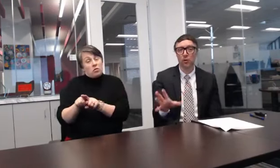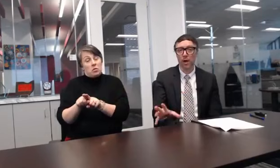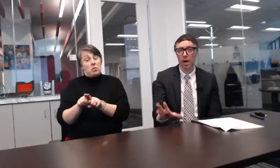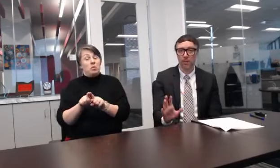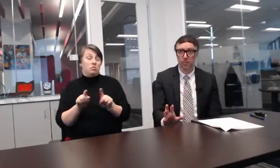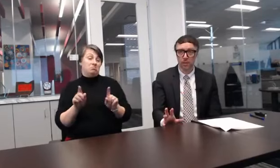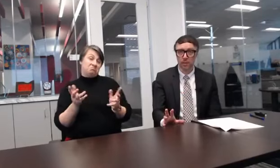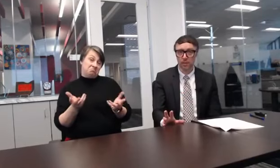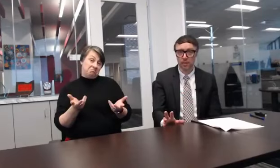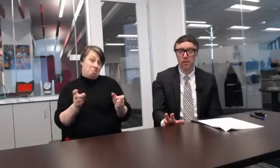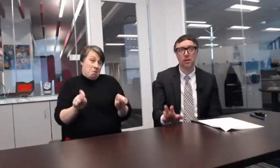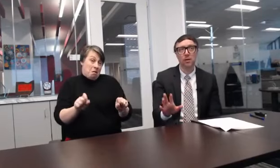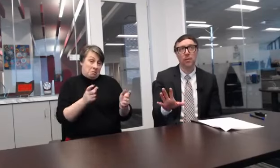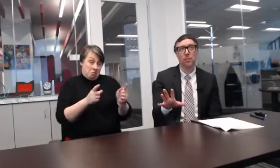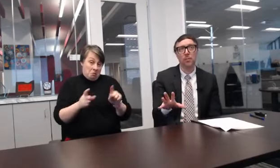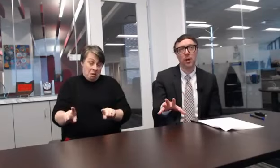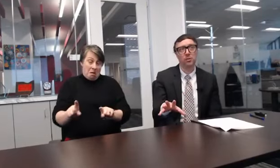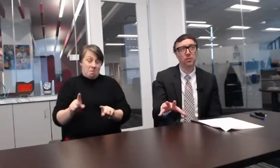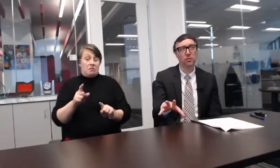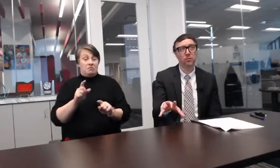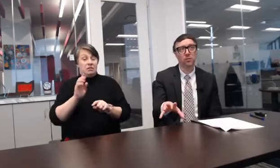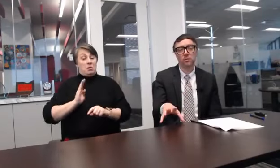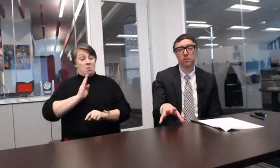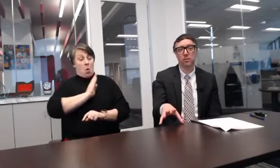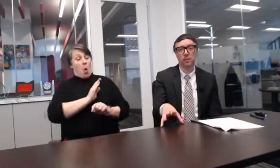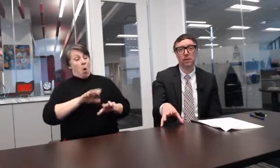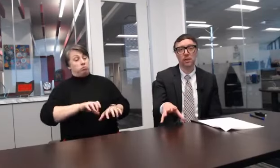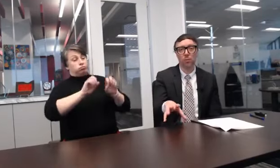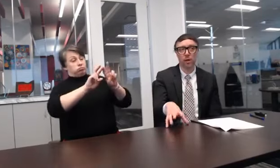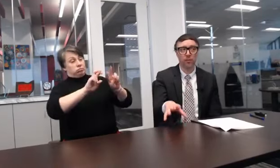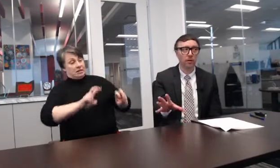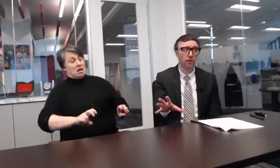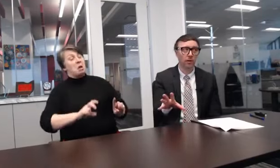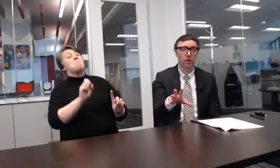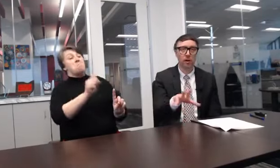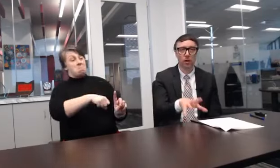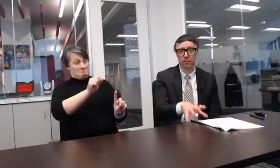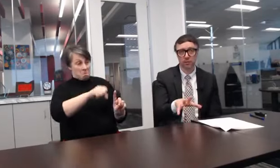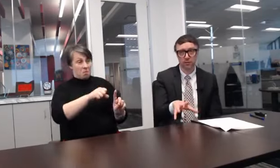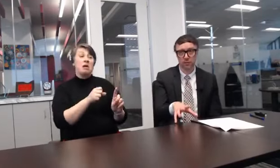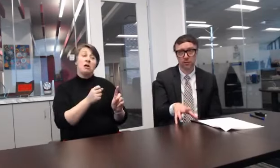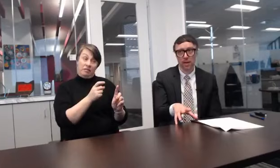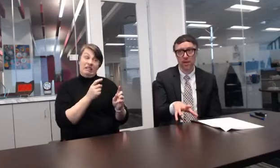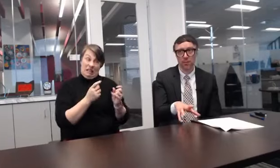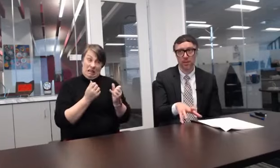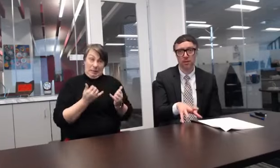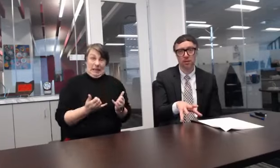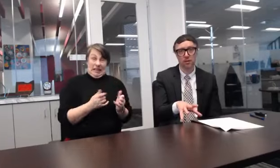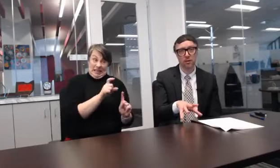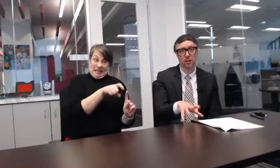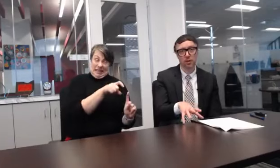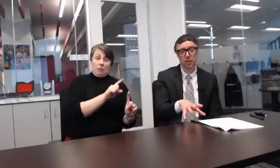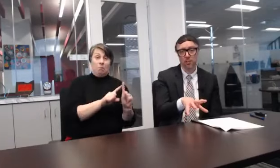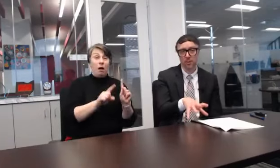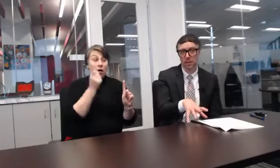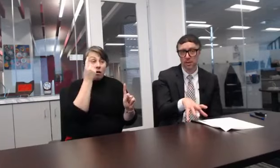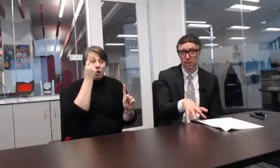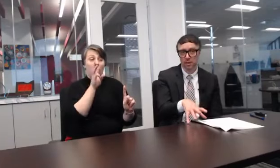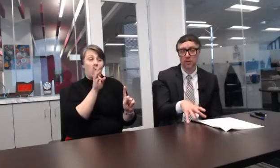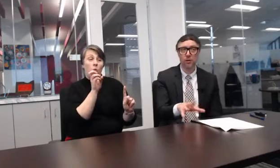you have an immediate need, but you don't need a waiver. There are other services that can meet your immediate need.